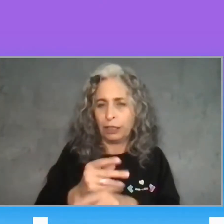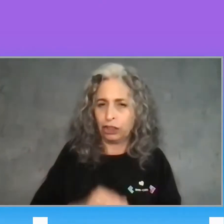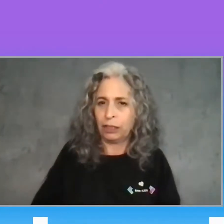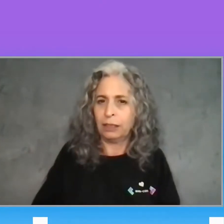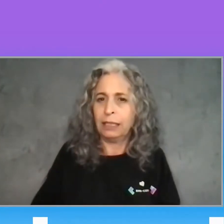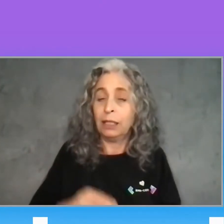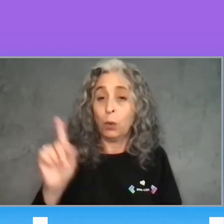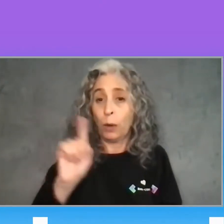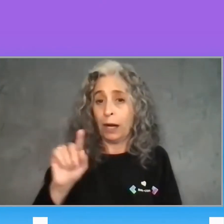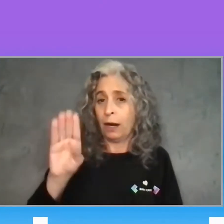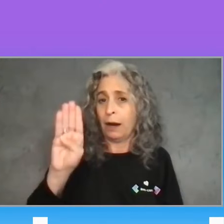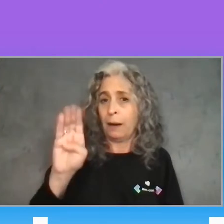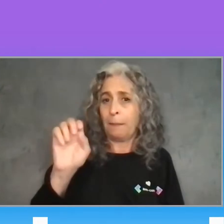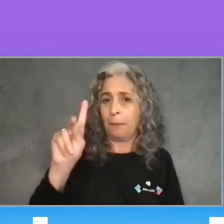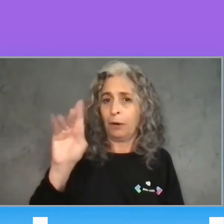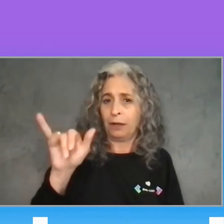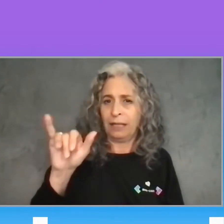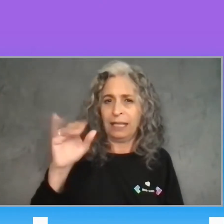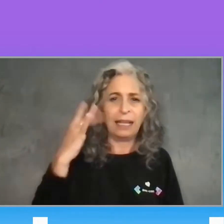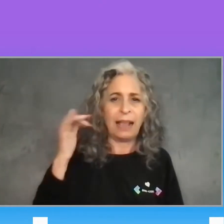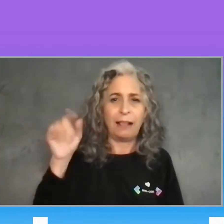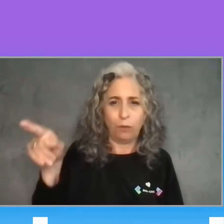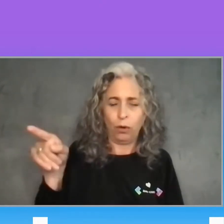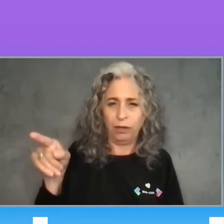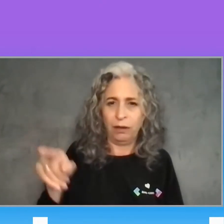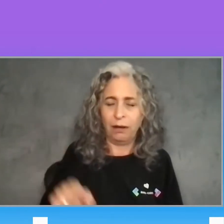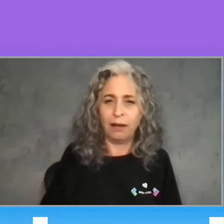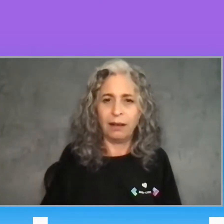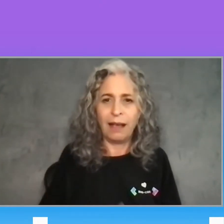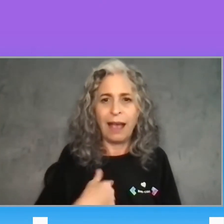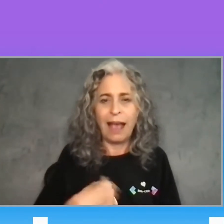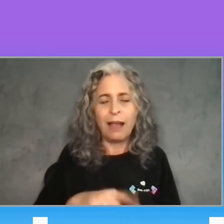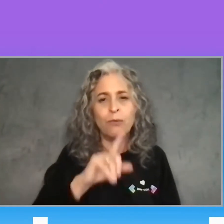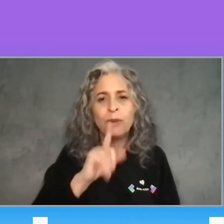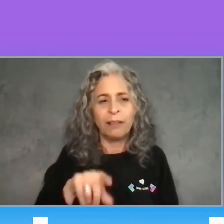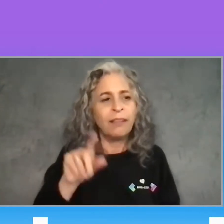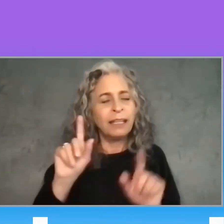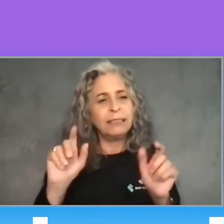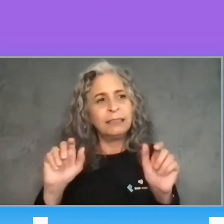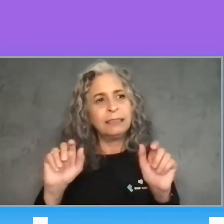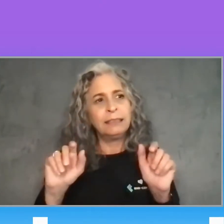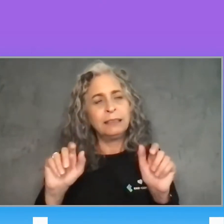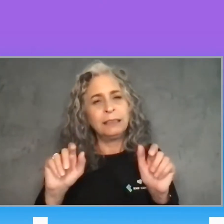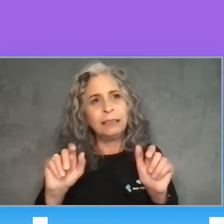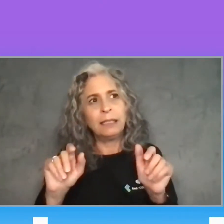house in Berkeley, California,